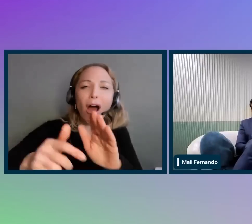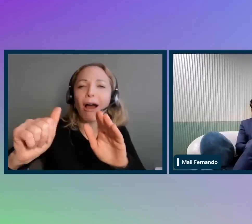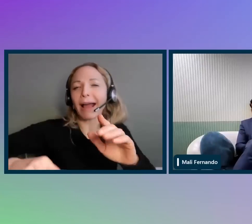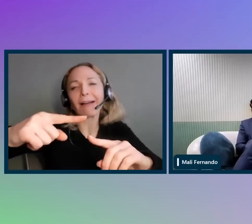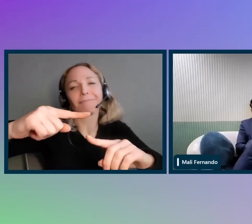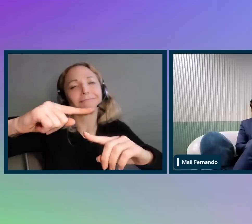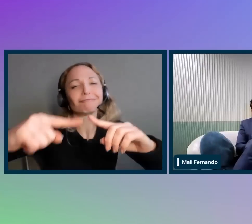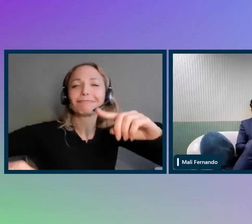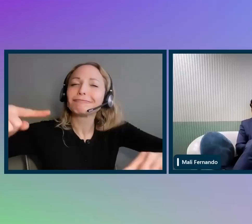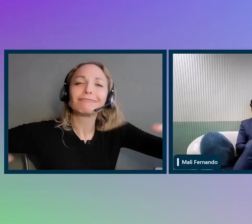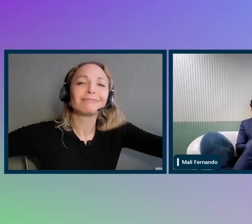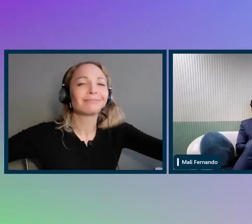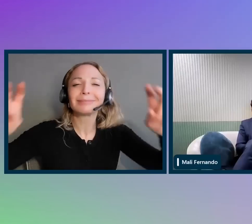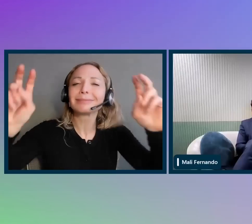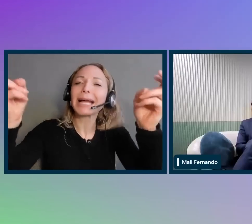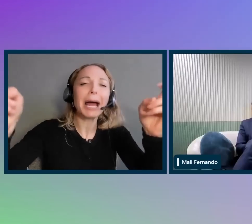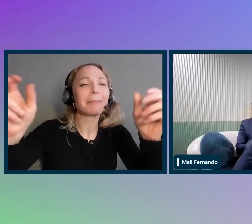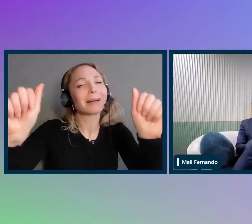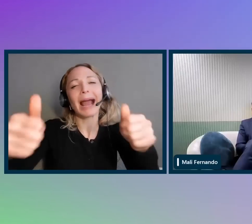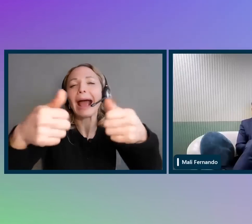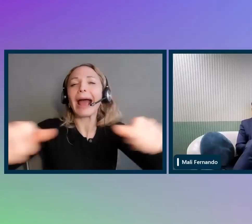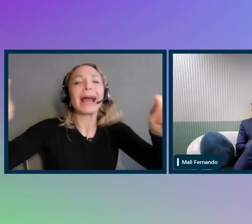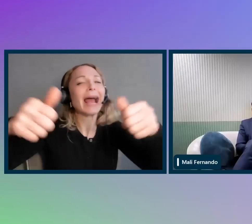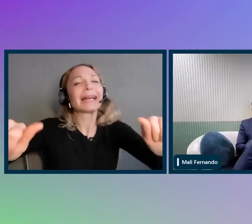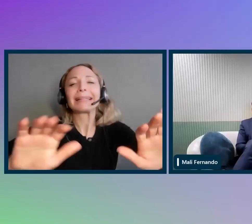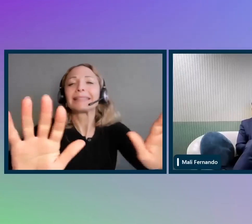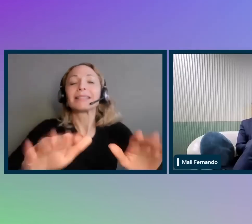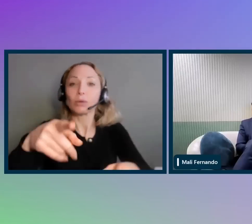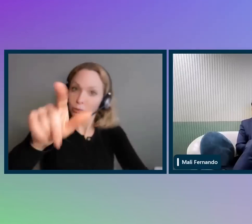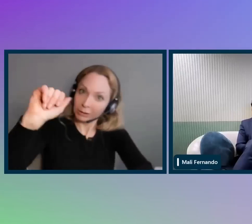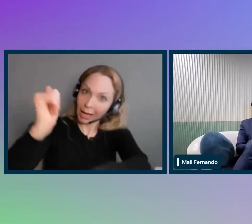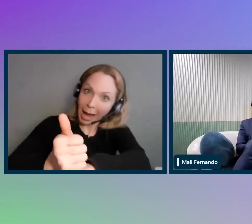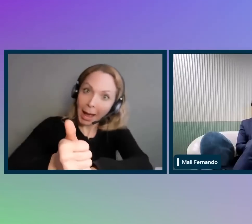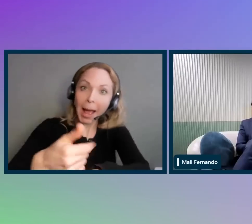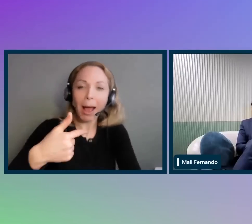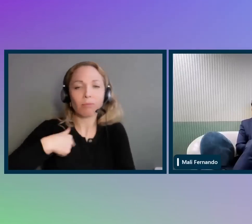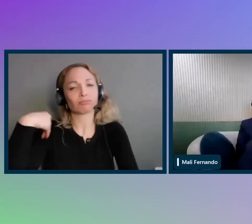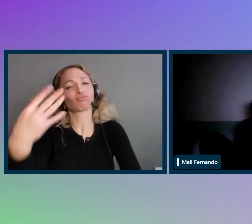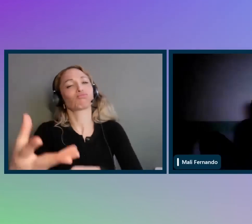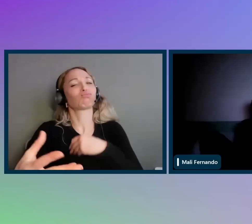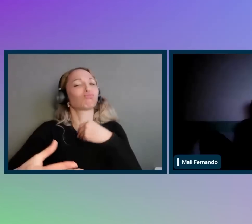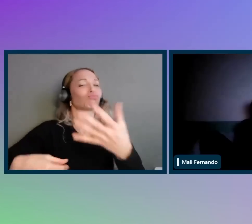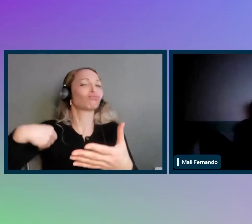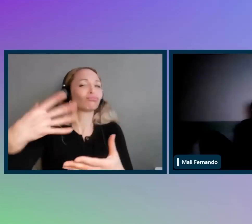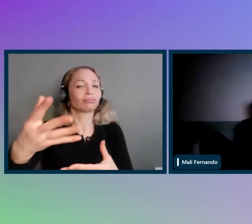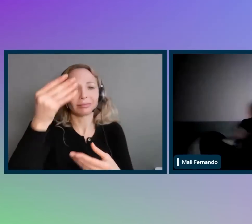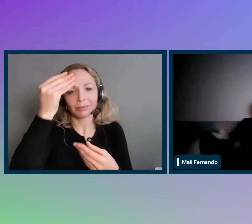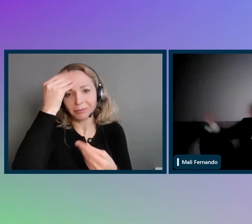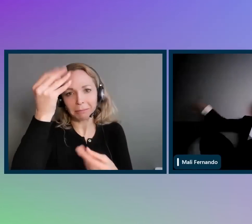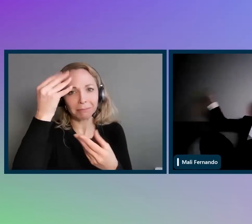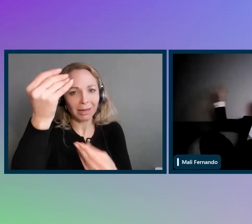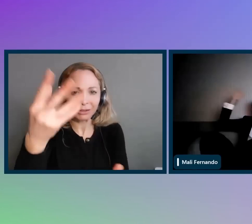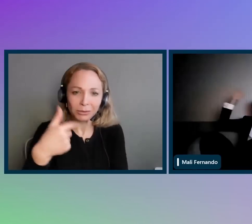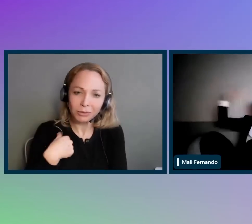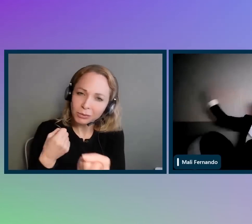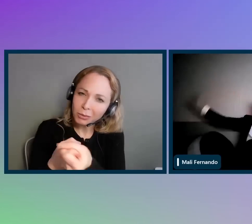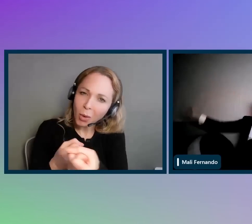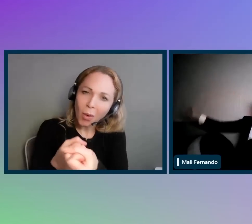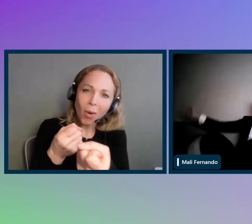that we've come up with, the last 12 to 18 months as we designed this program. We'd be thrilled,